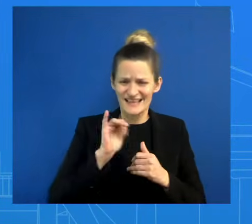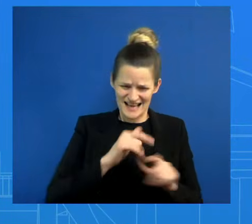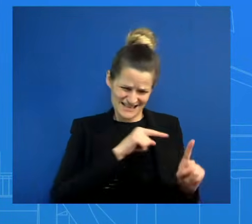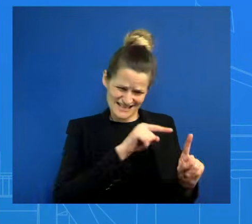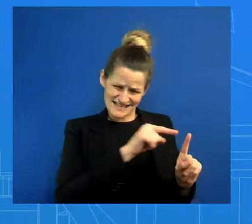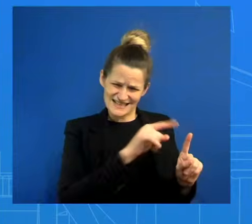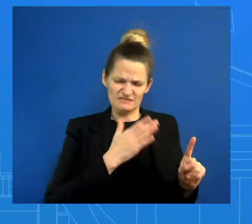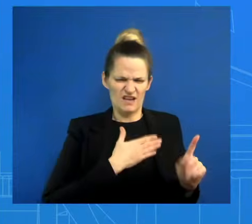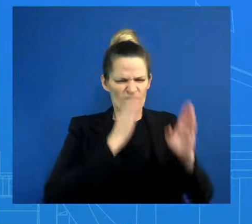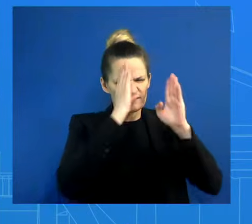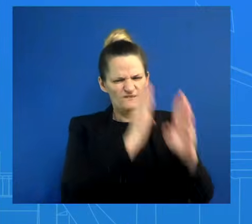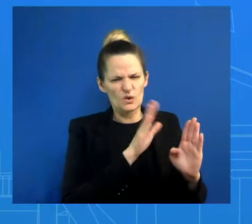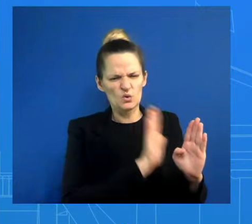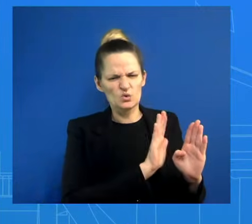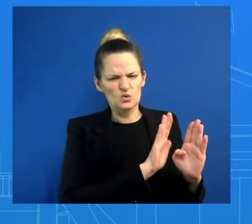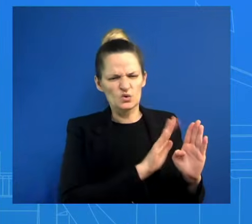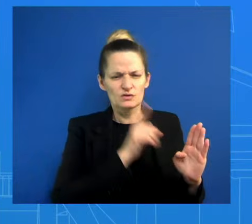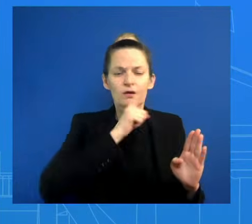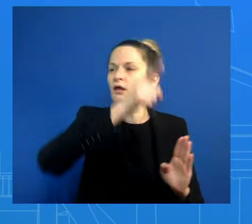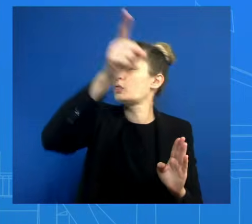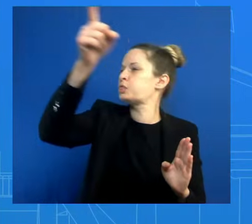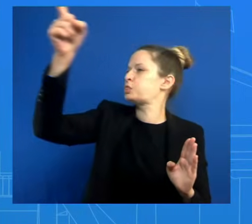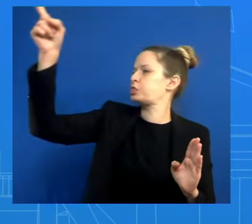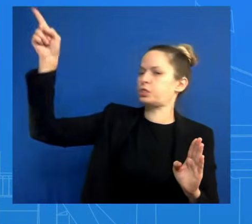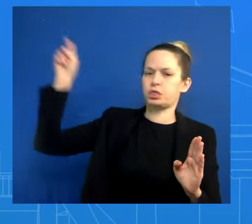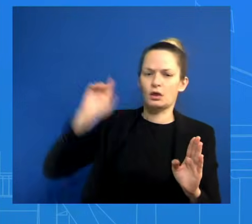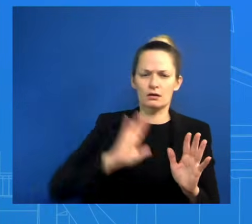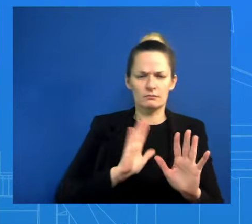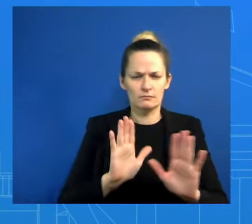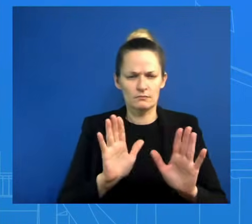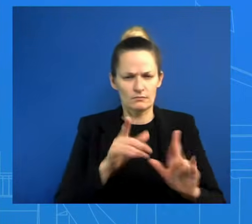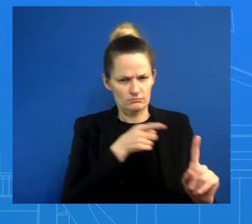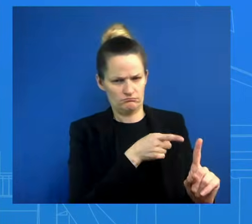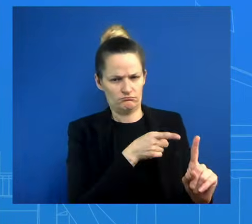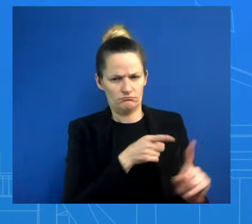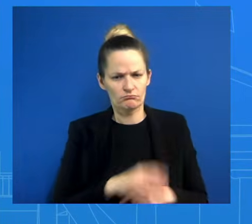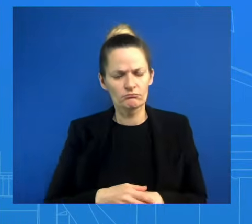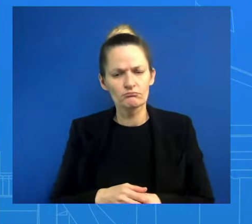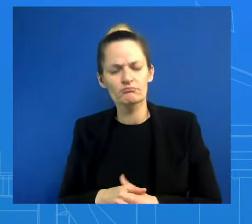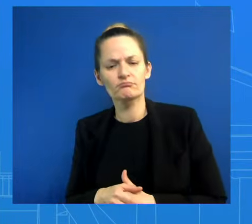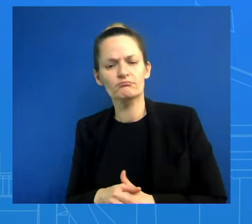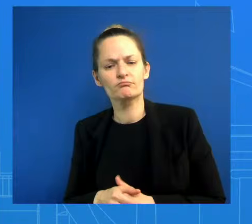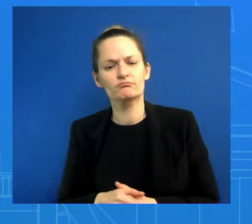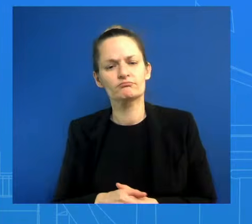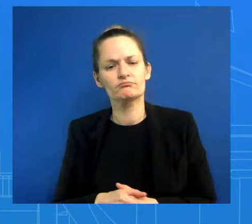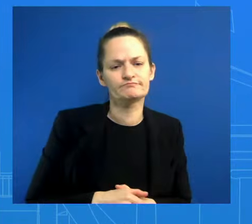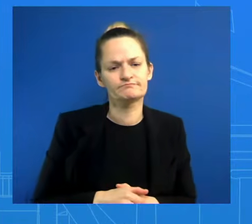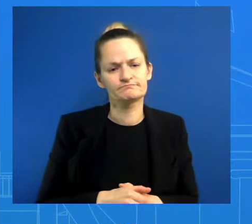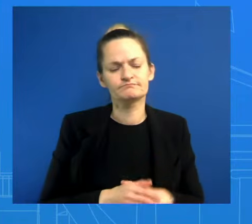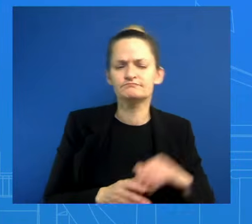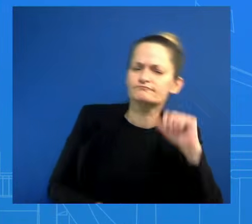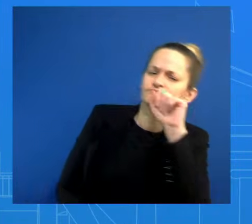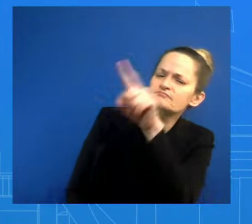The Press: And then Fox Business had a report today that Bank of America CEO Brian Moynihan is on a shortlist to replace Janet Yellen